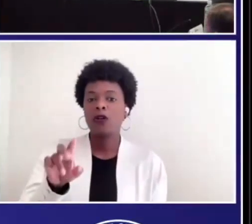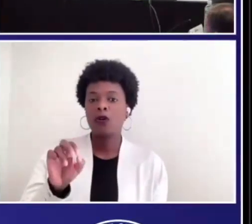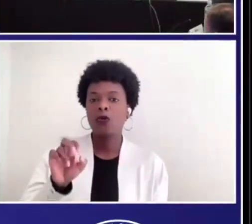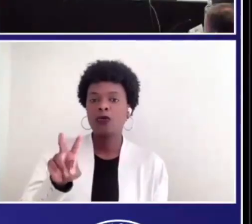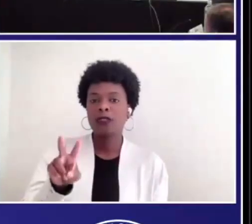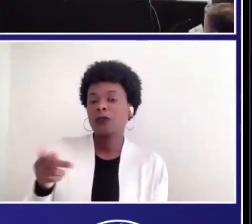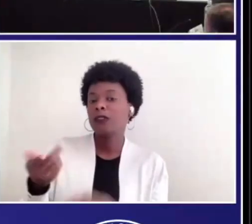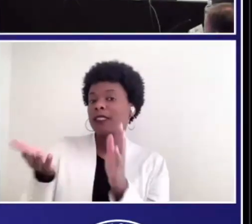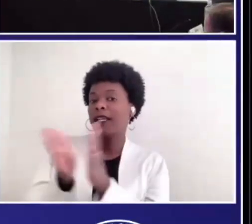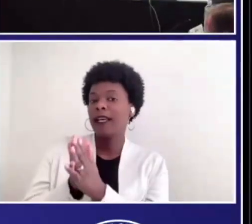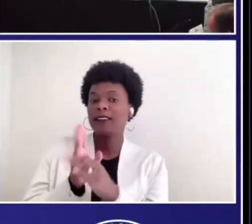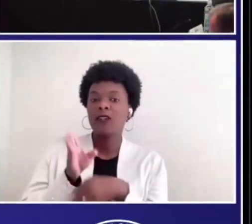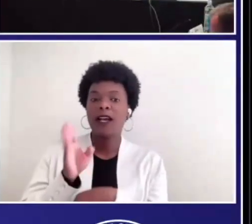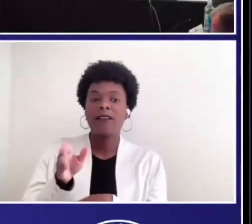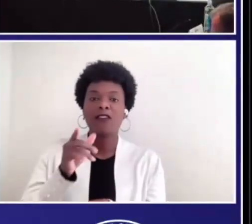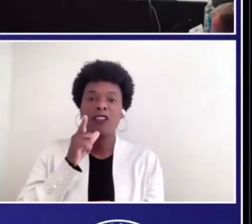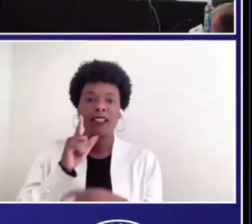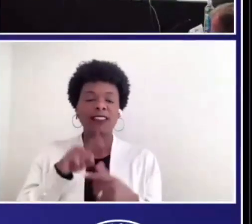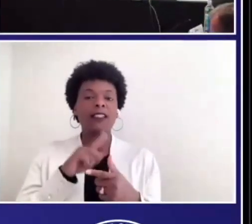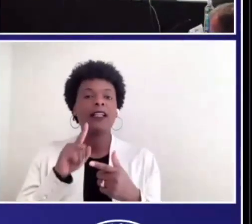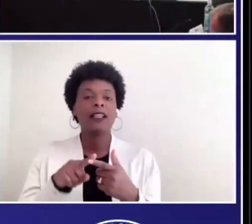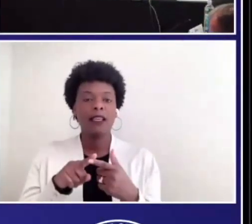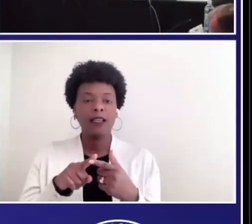lunch and then we'll recirculate to PSLF.